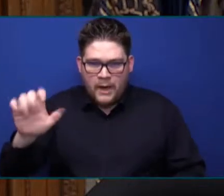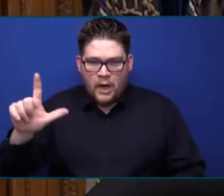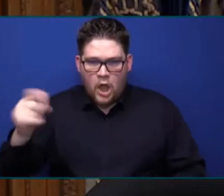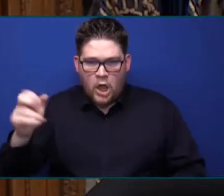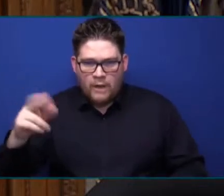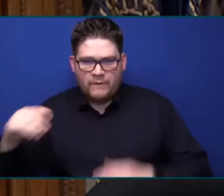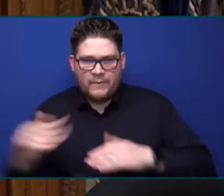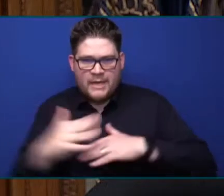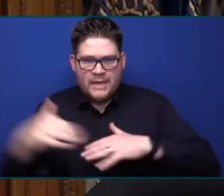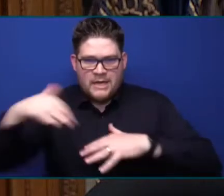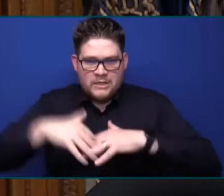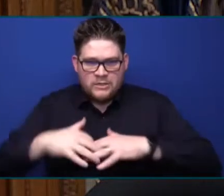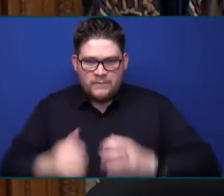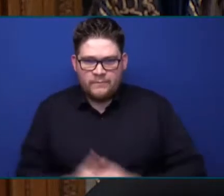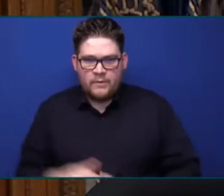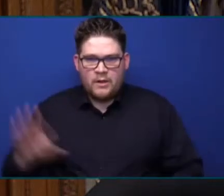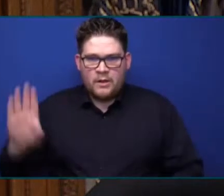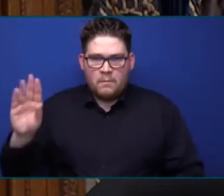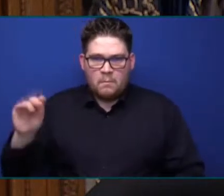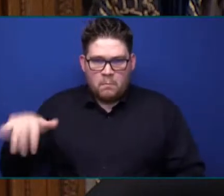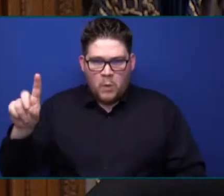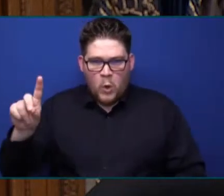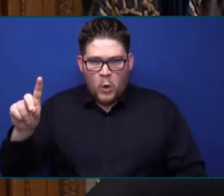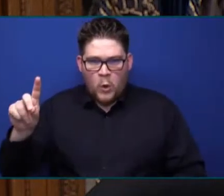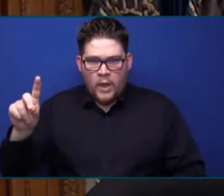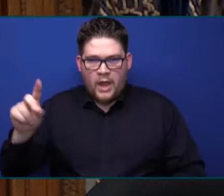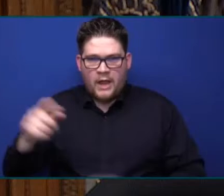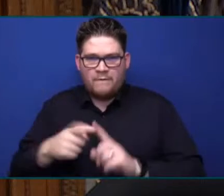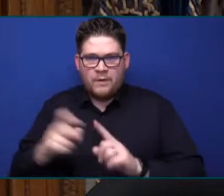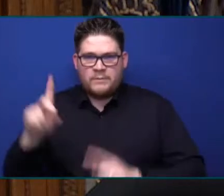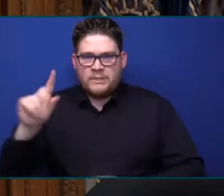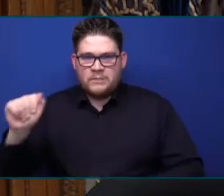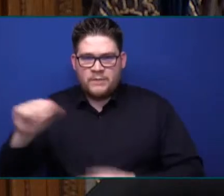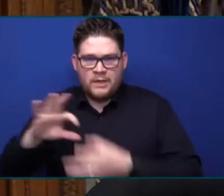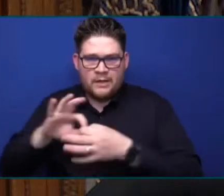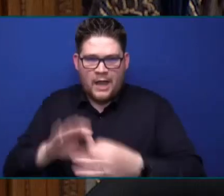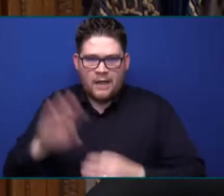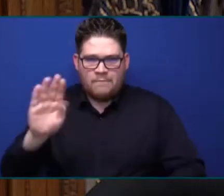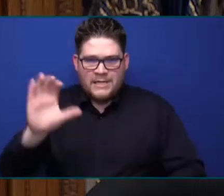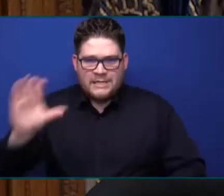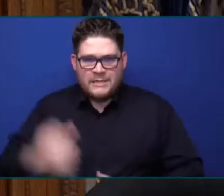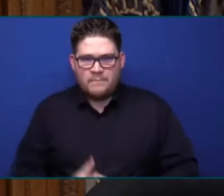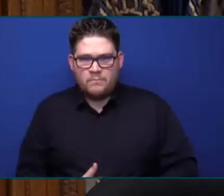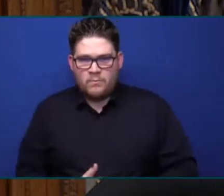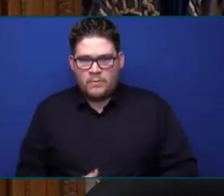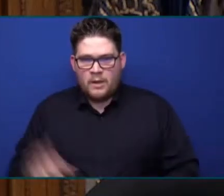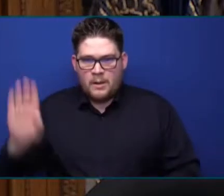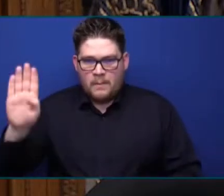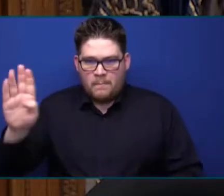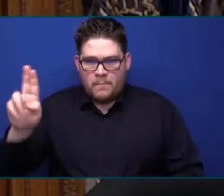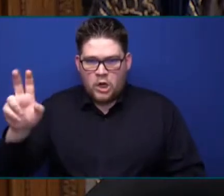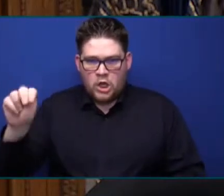Sheryl Burns from the B.C. Federation of Labour; Marylyn Chiang from Union of B.C. Municipalities;